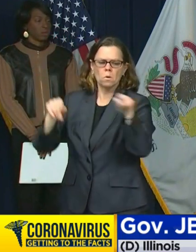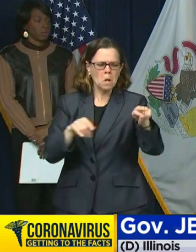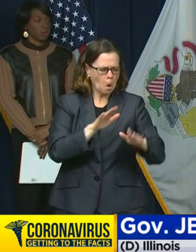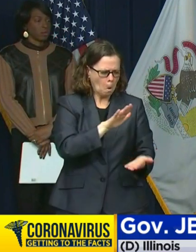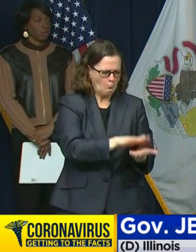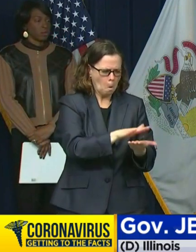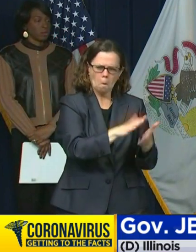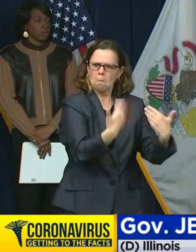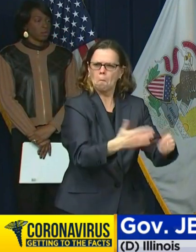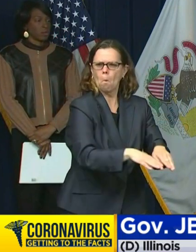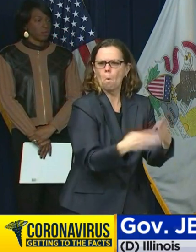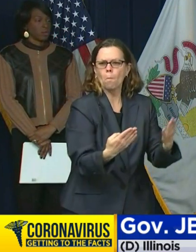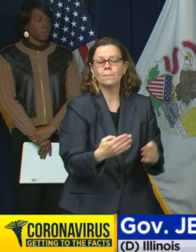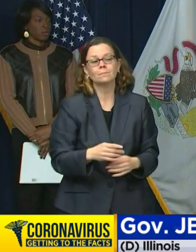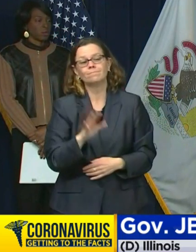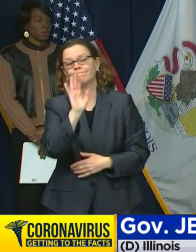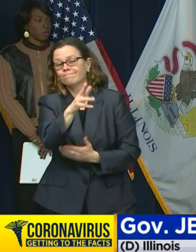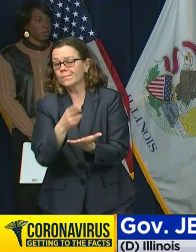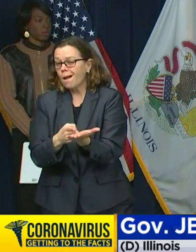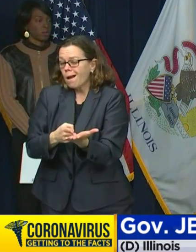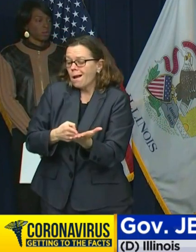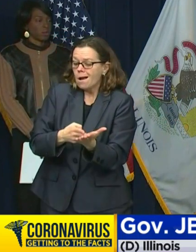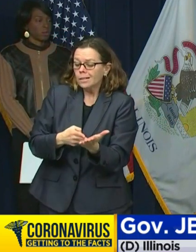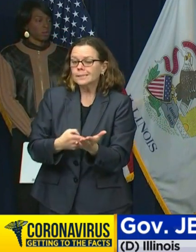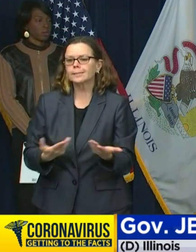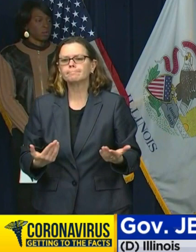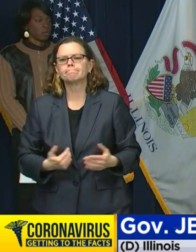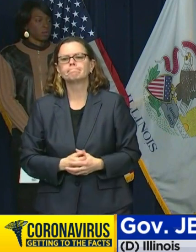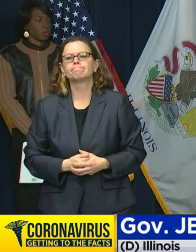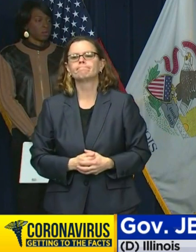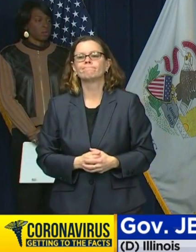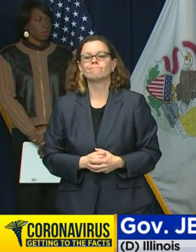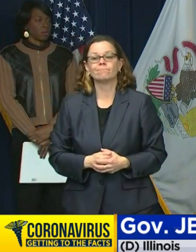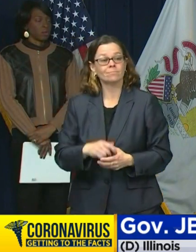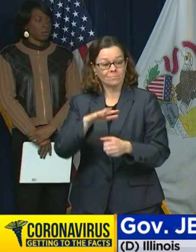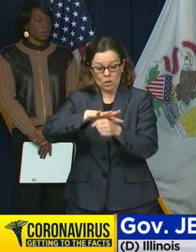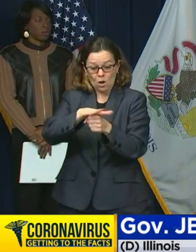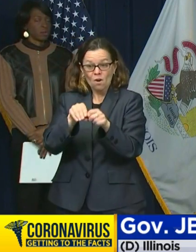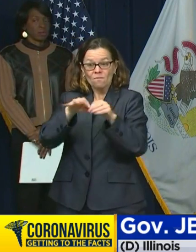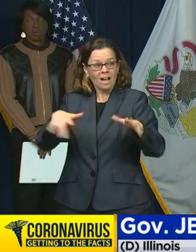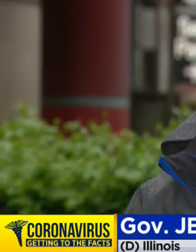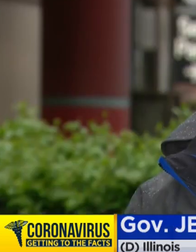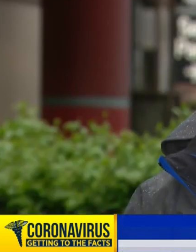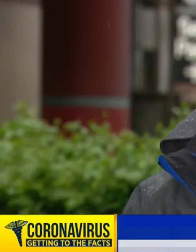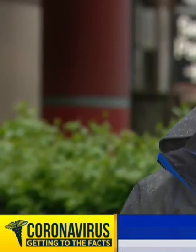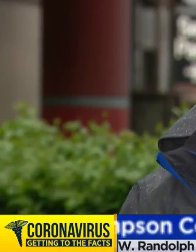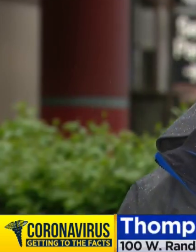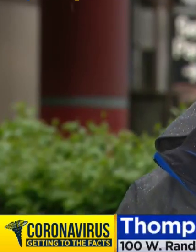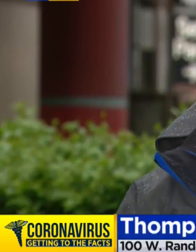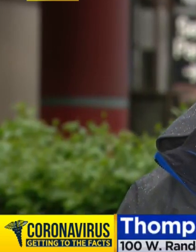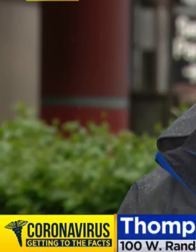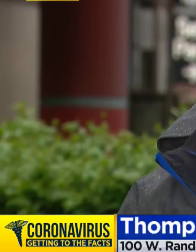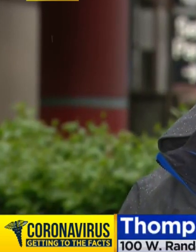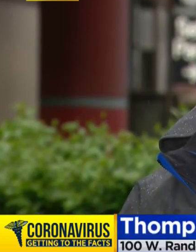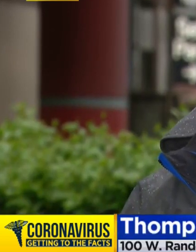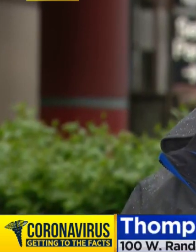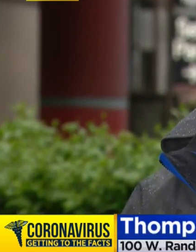THERE VERSUS URBAN AREAS. AGAIN, THIS VIRUS HAS NO BOUNDARIES.